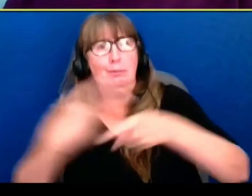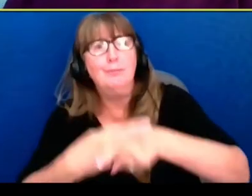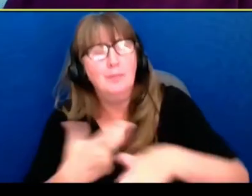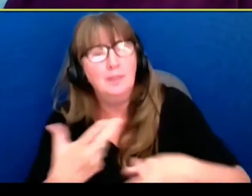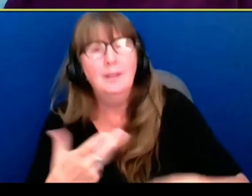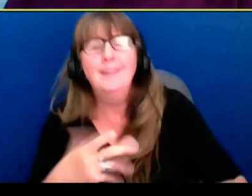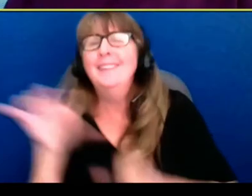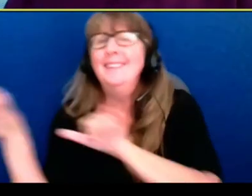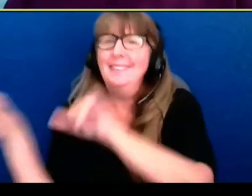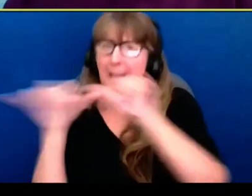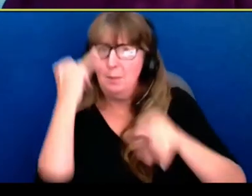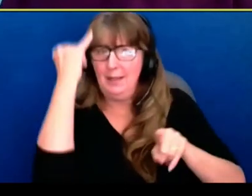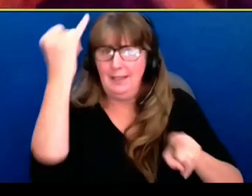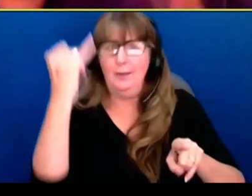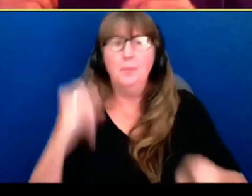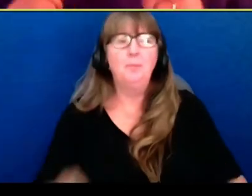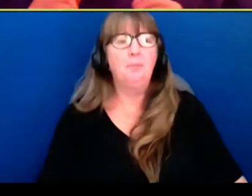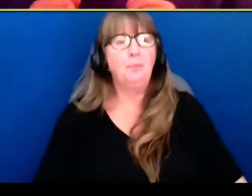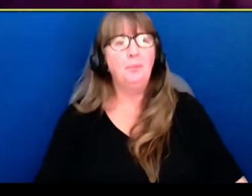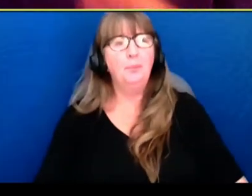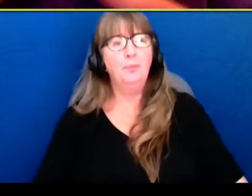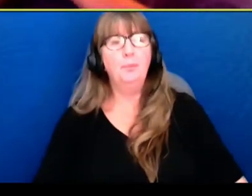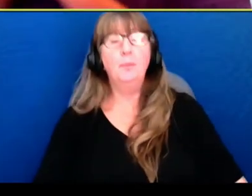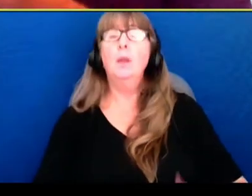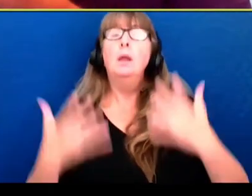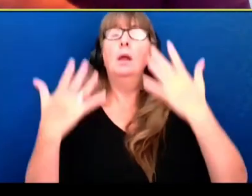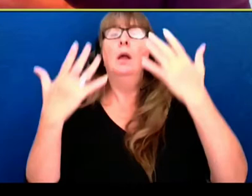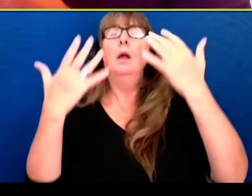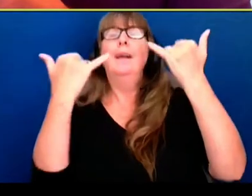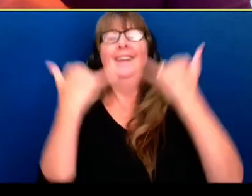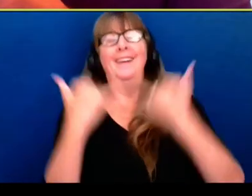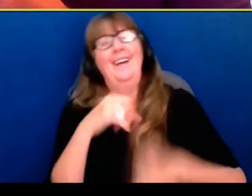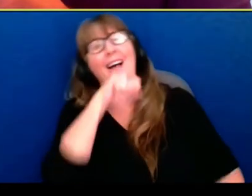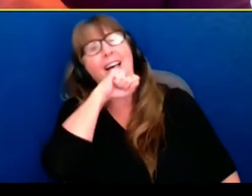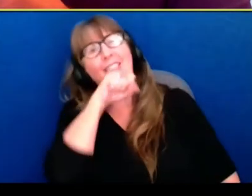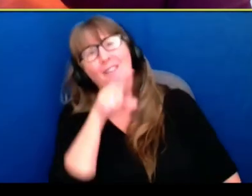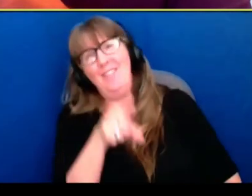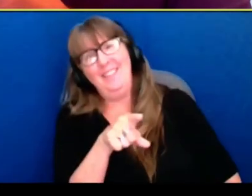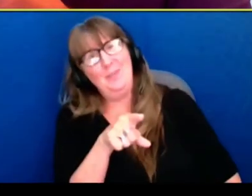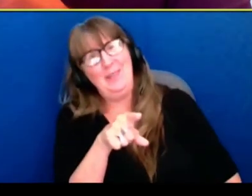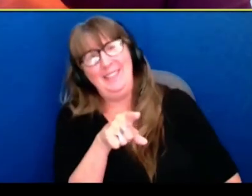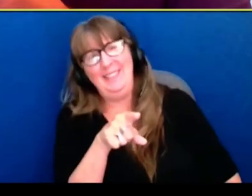Now! I love this!